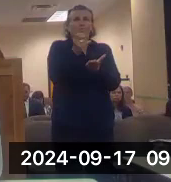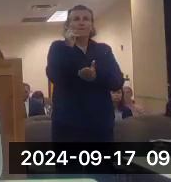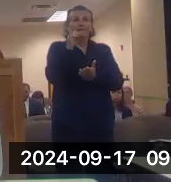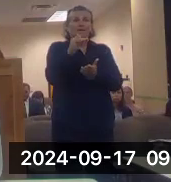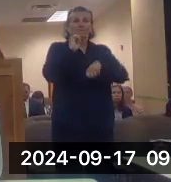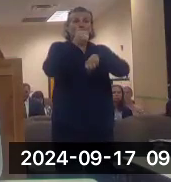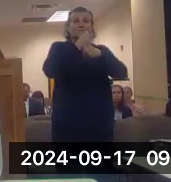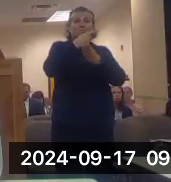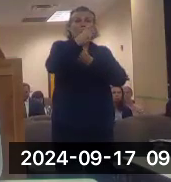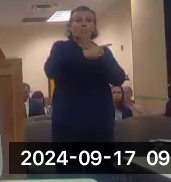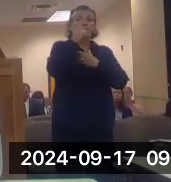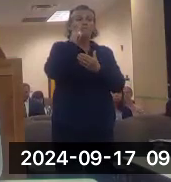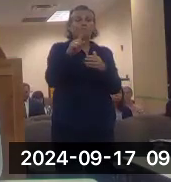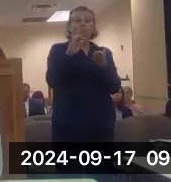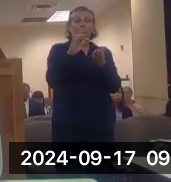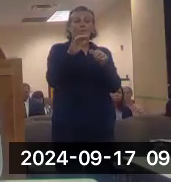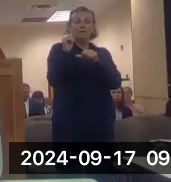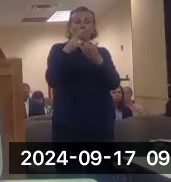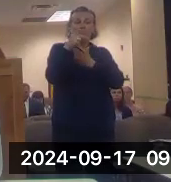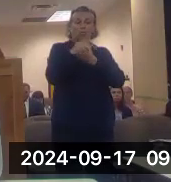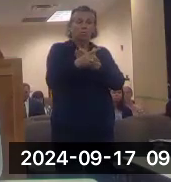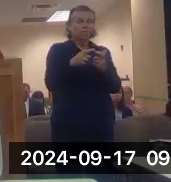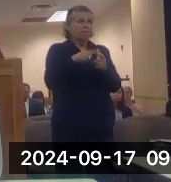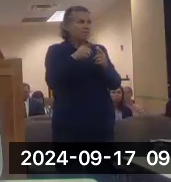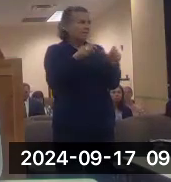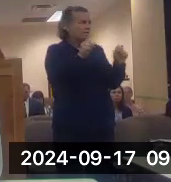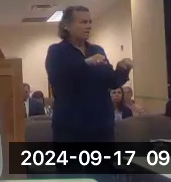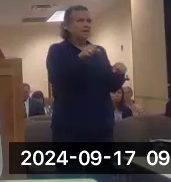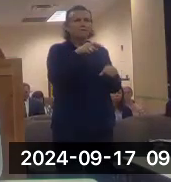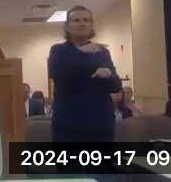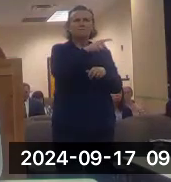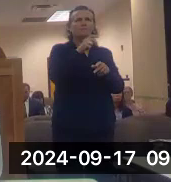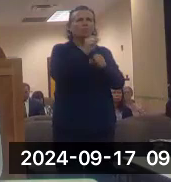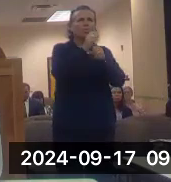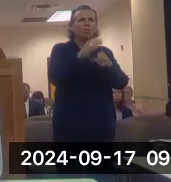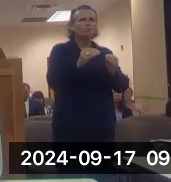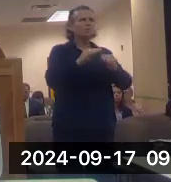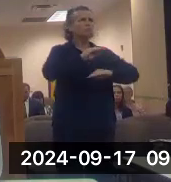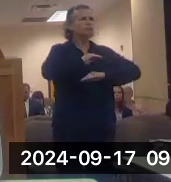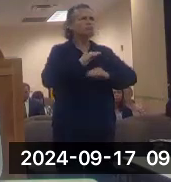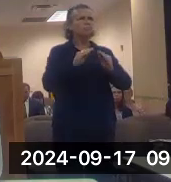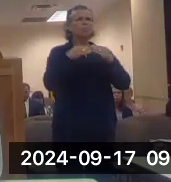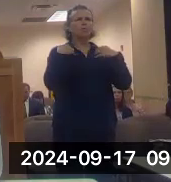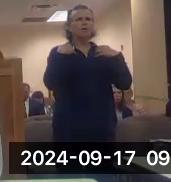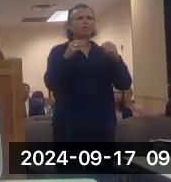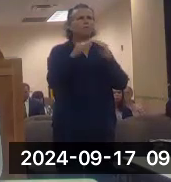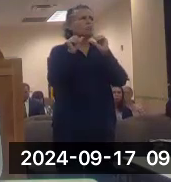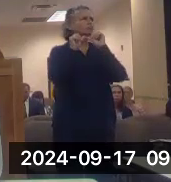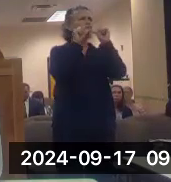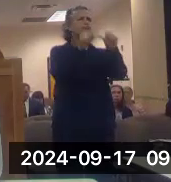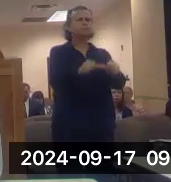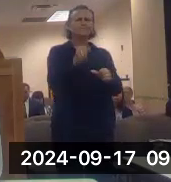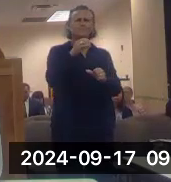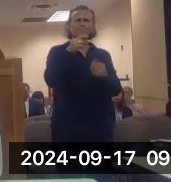Reginald Parson: Creating significant savings for businesses and increasing both revenue and profit. For those companies that offer leave versus those that don't.